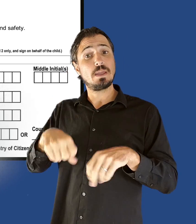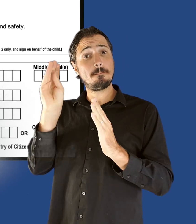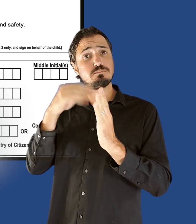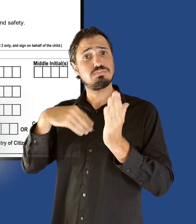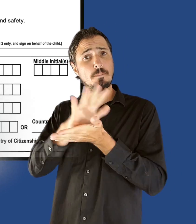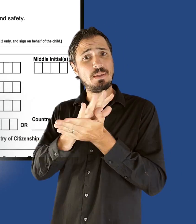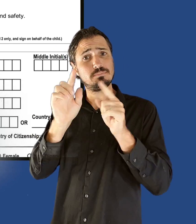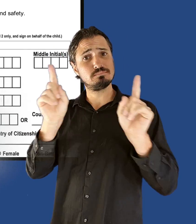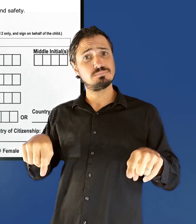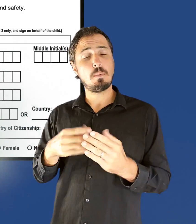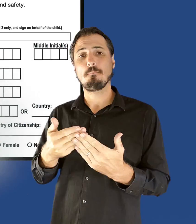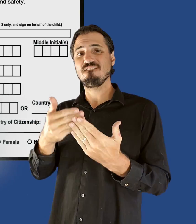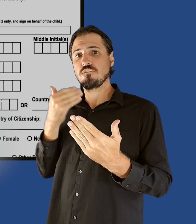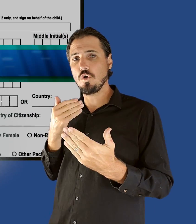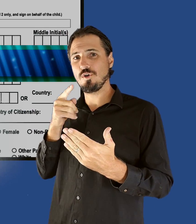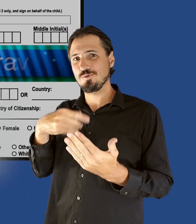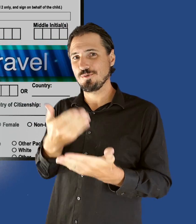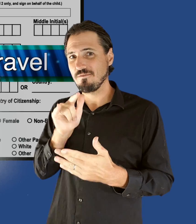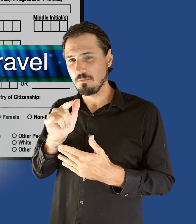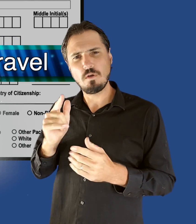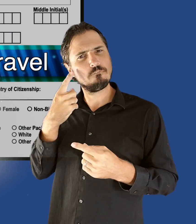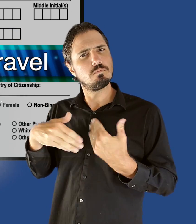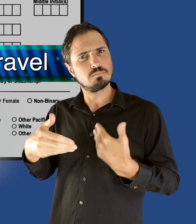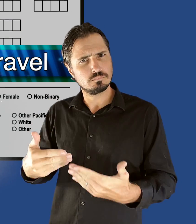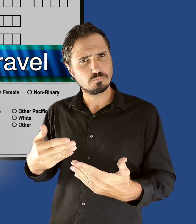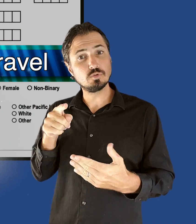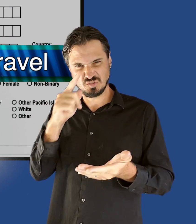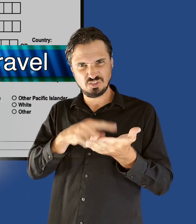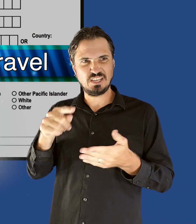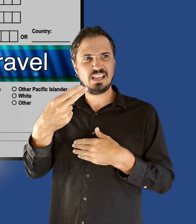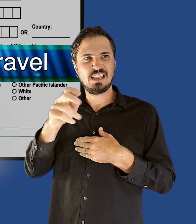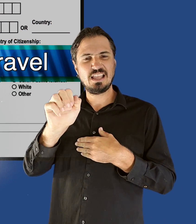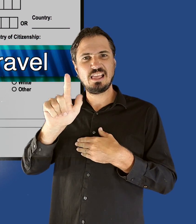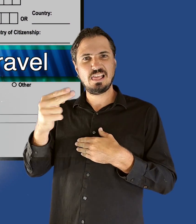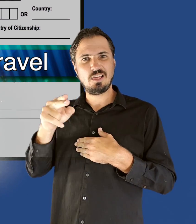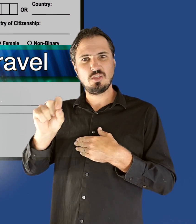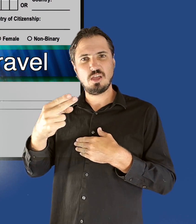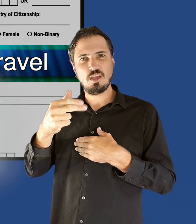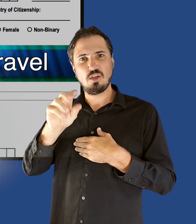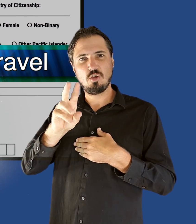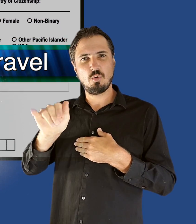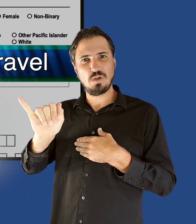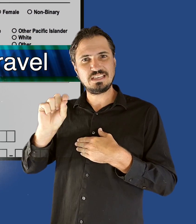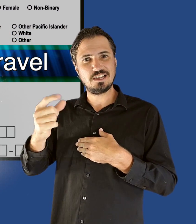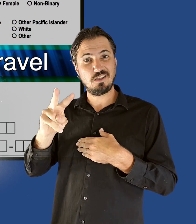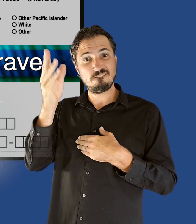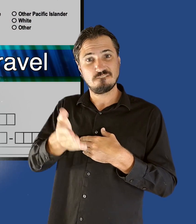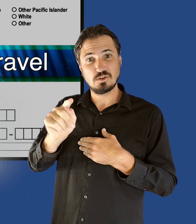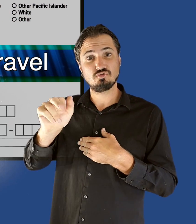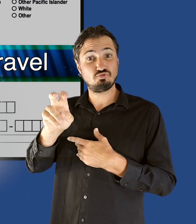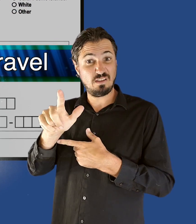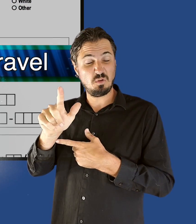You can find this fillable form at the Department of Health website at health.hawaii.gov/travel.